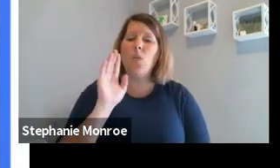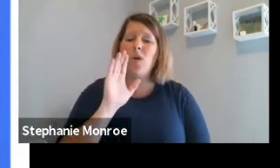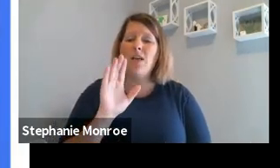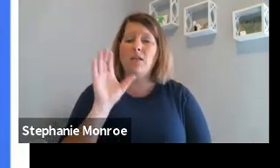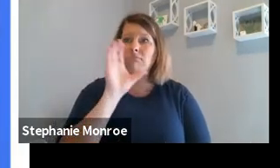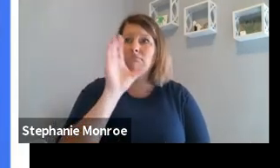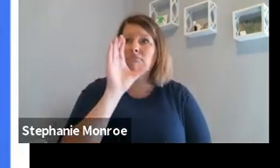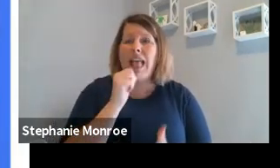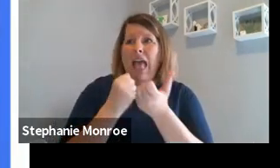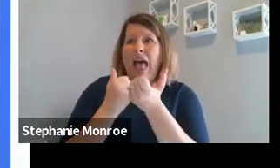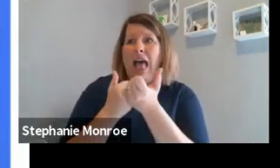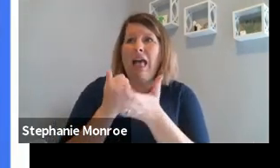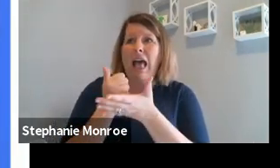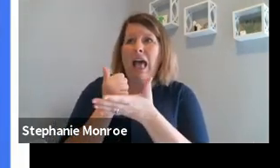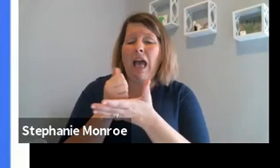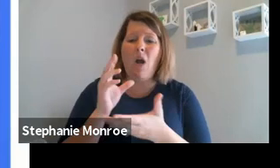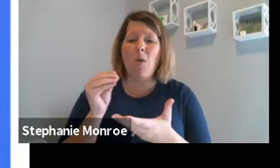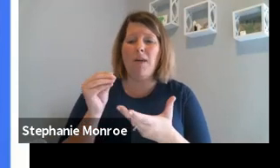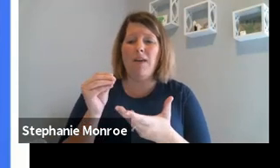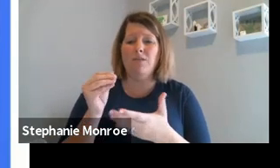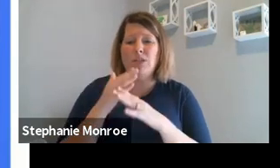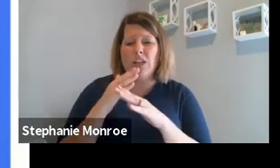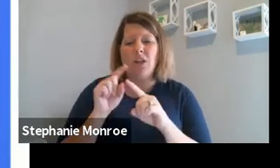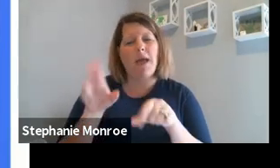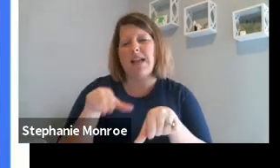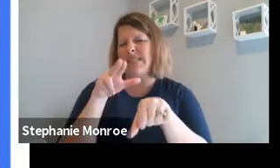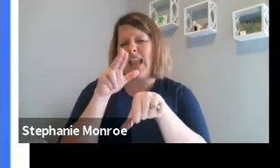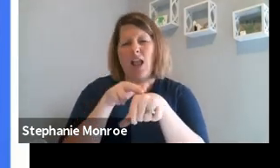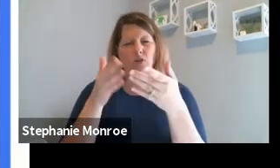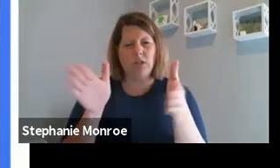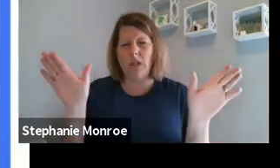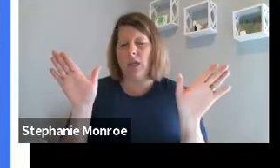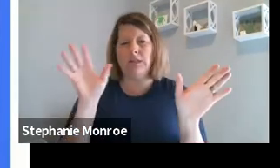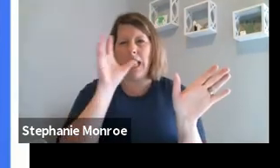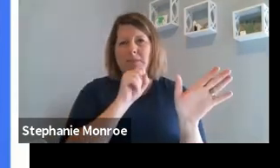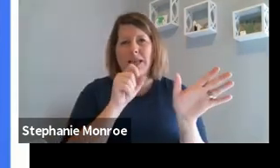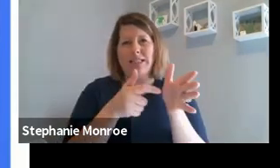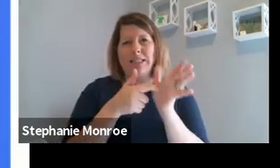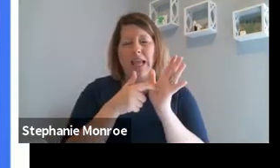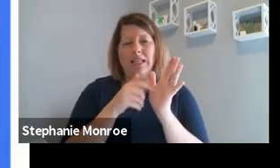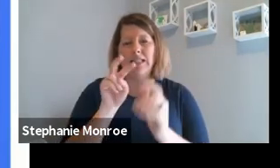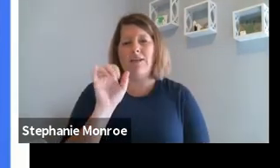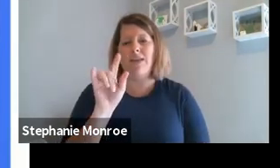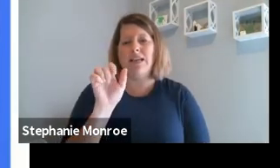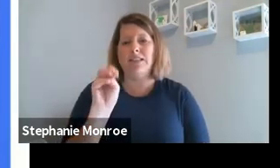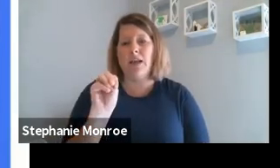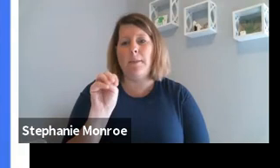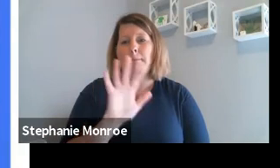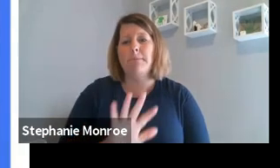But nationally, it has been estimated that it takes a victim the average of seven episodes of violence,